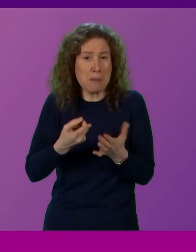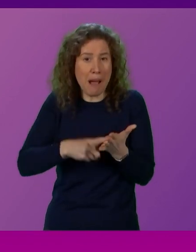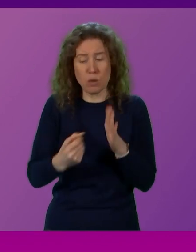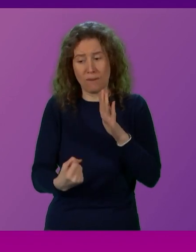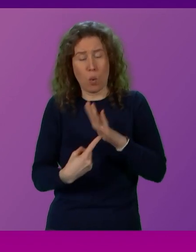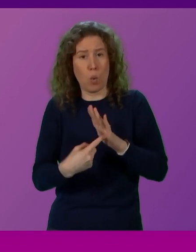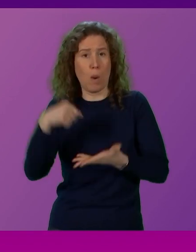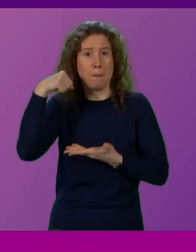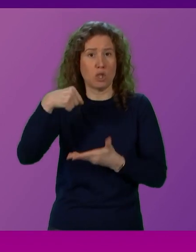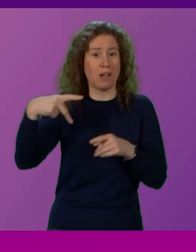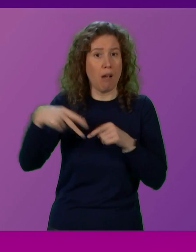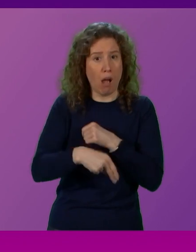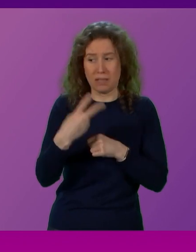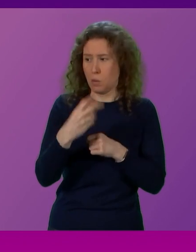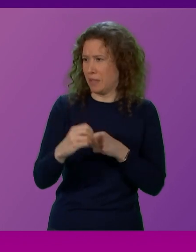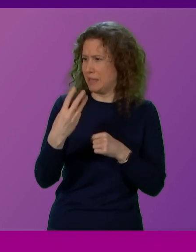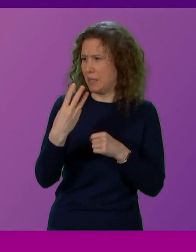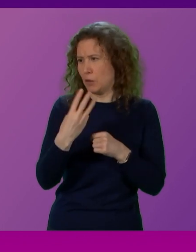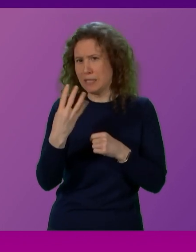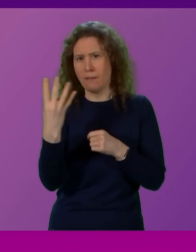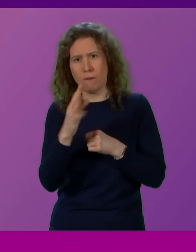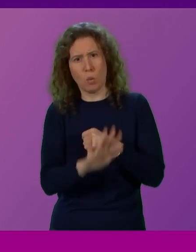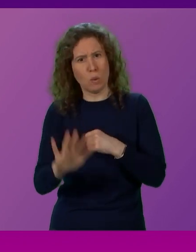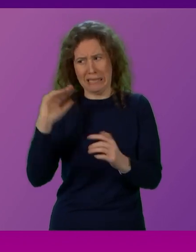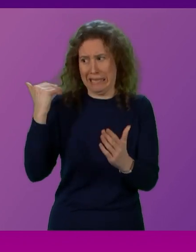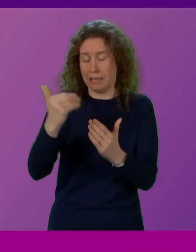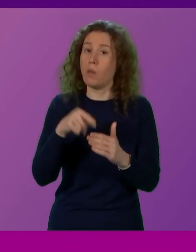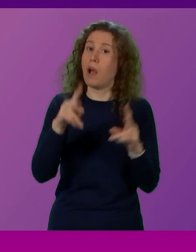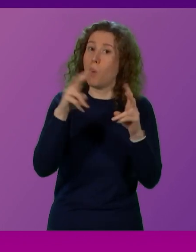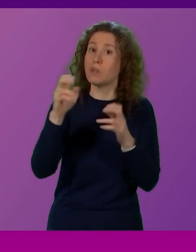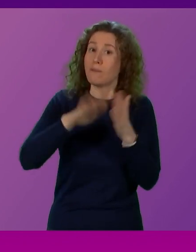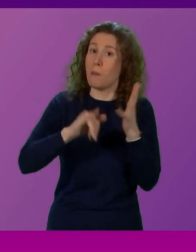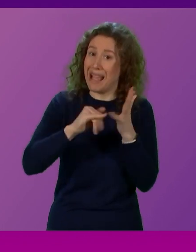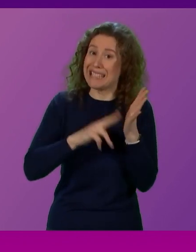The words that I quoted were the words of Scottish National Party councillors Shona